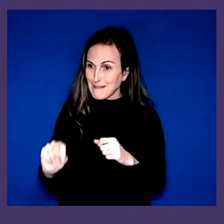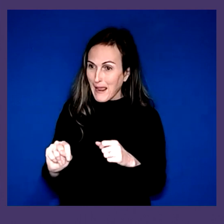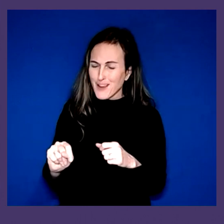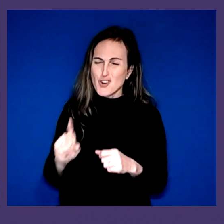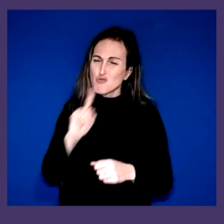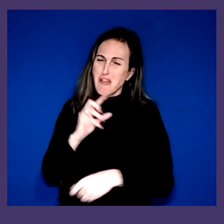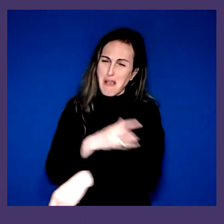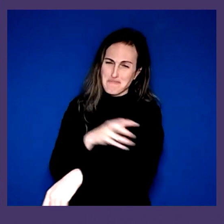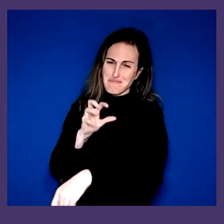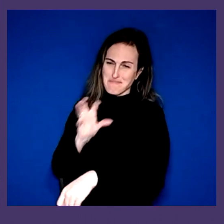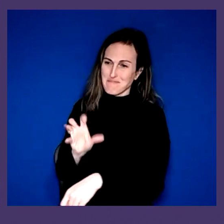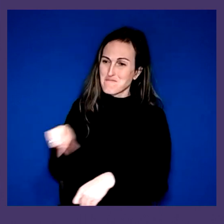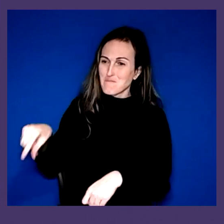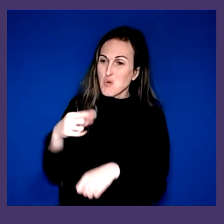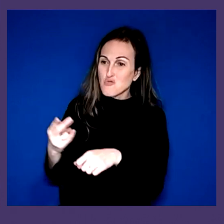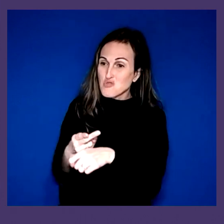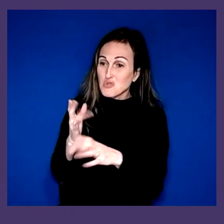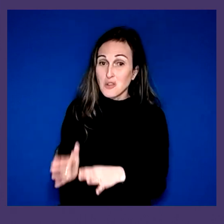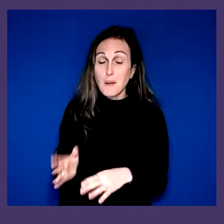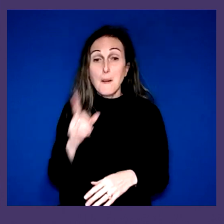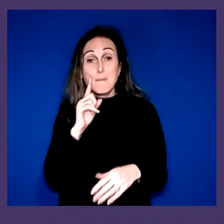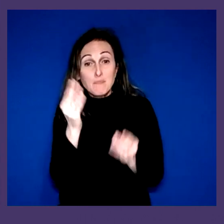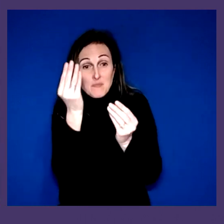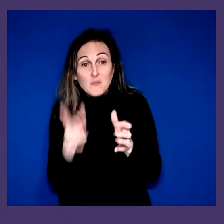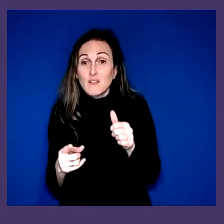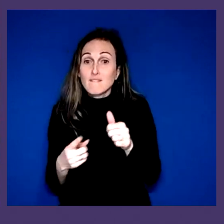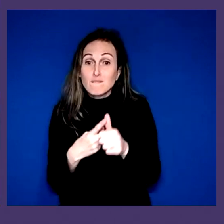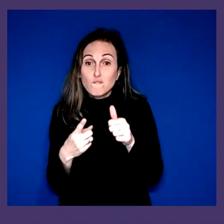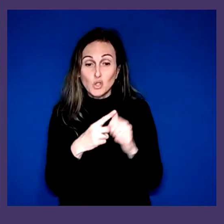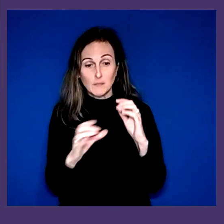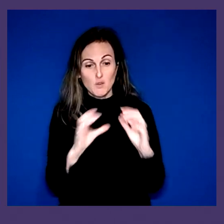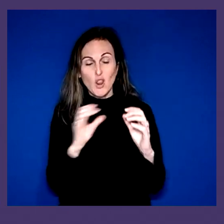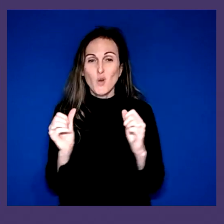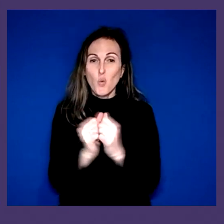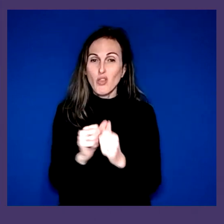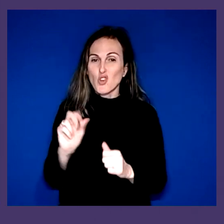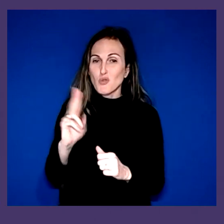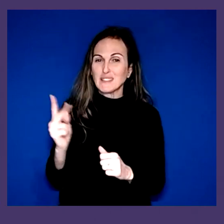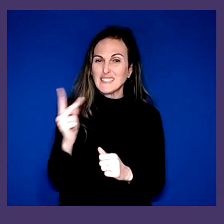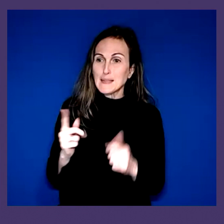the UK's biggest bank, Lloyds Bank. In this screen capture video,